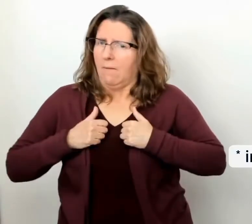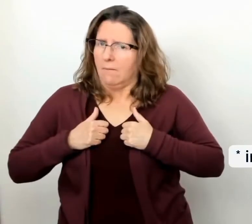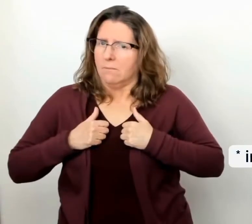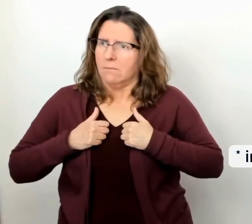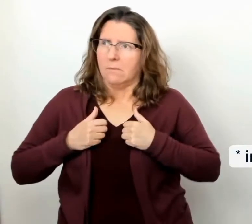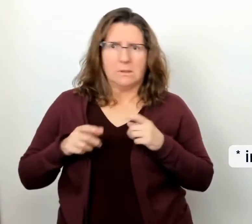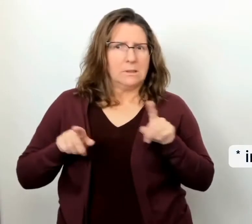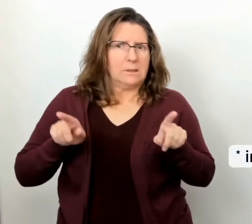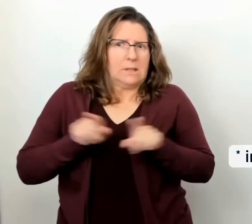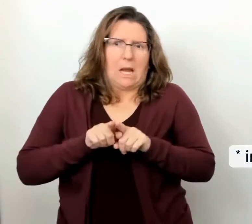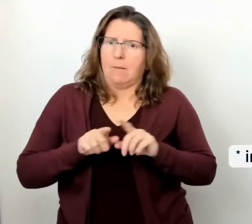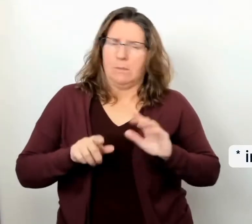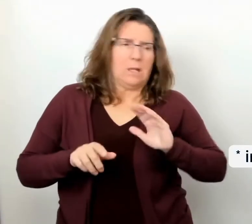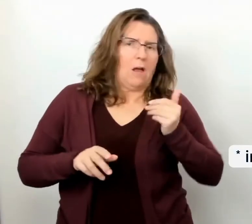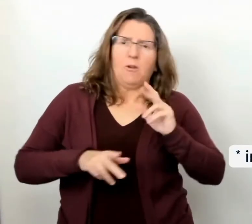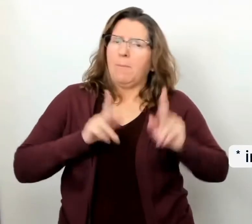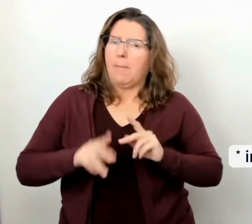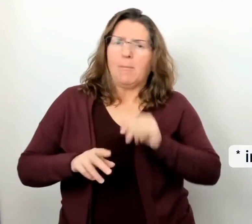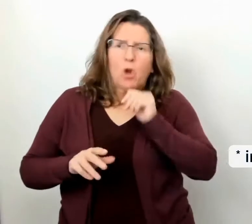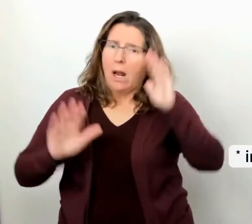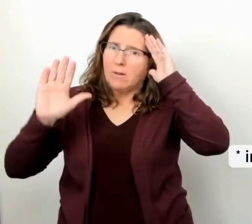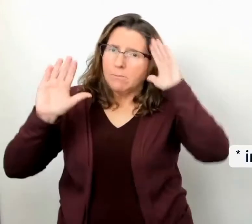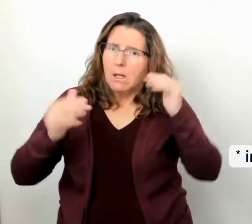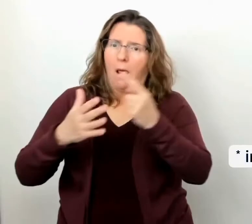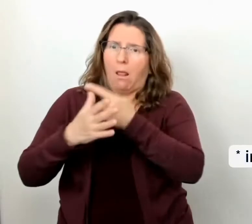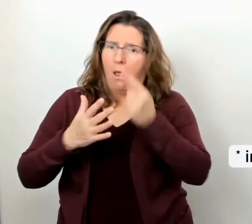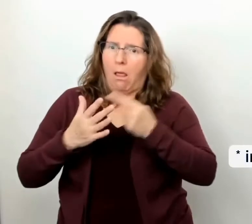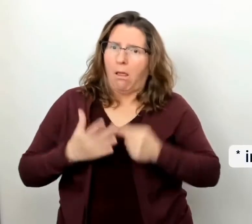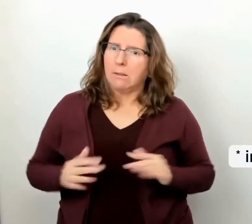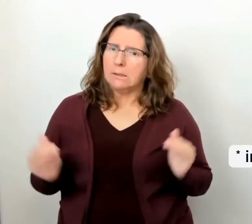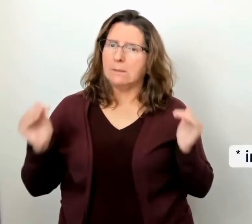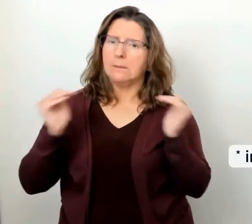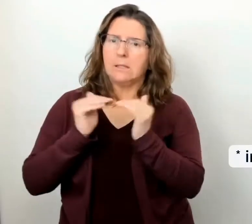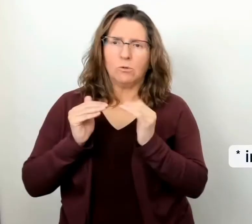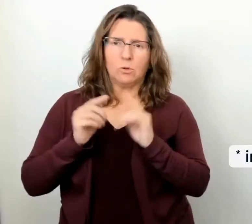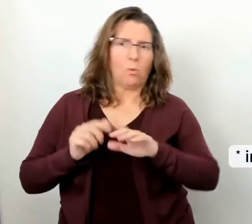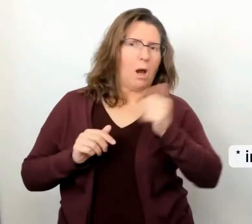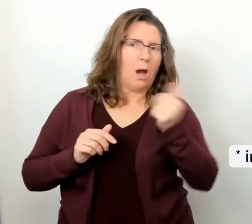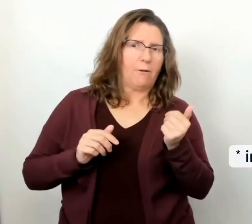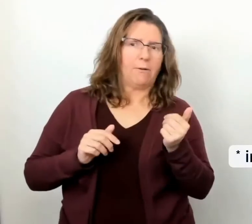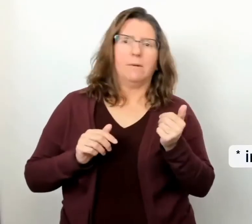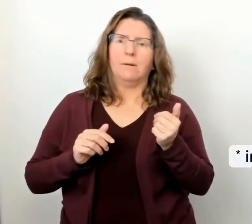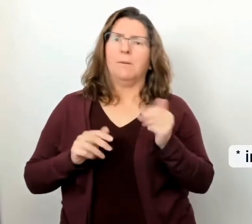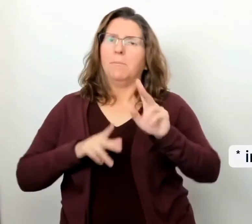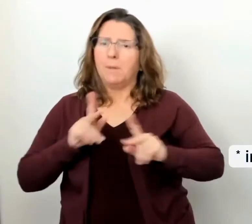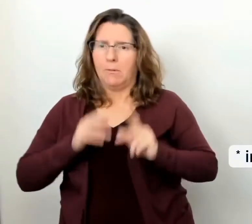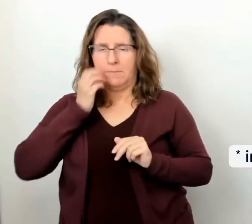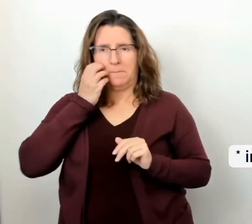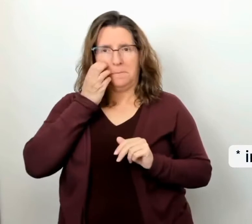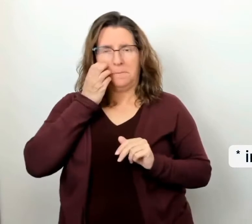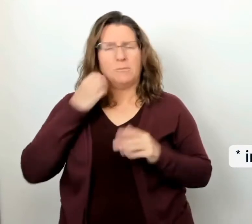It means we should have the ordinary things in life, without the societal pressure to be 'normal.'